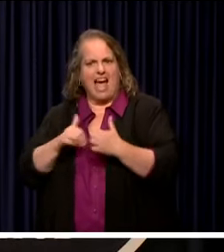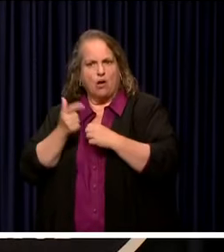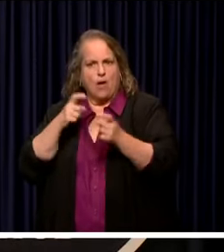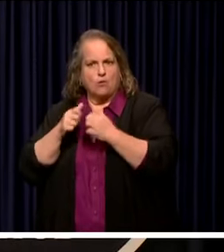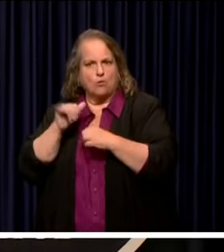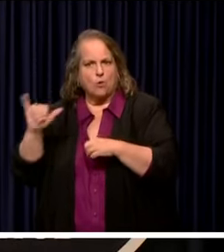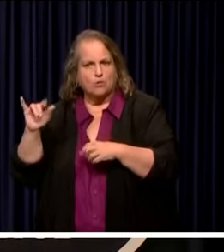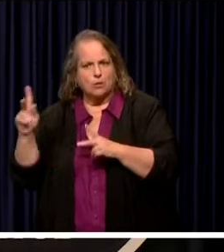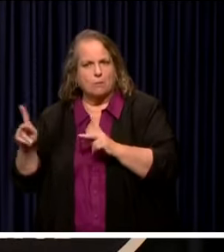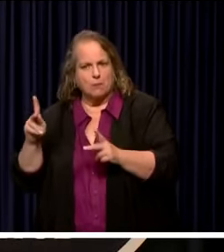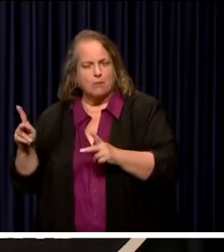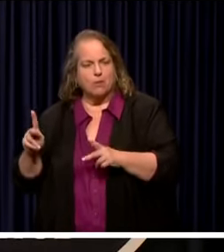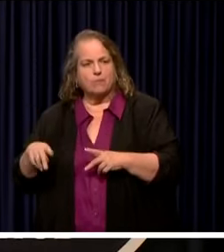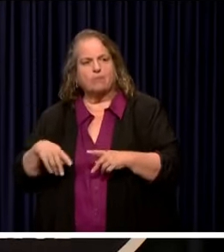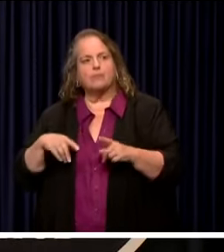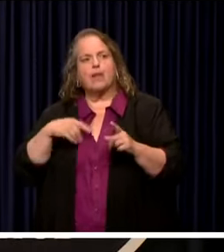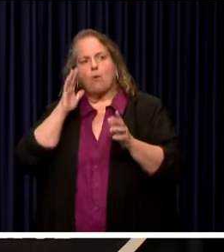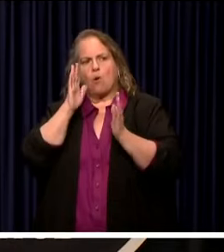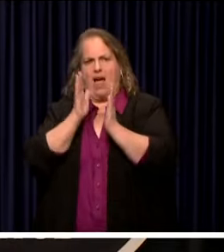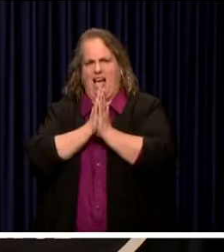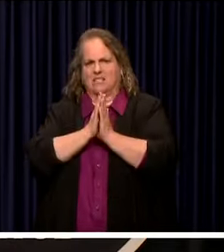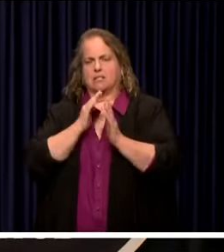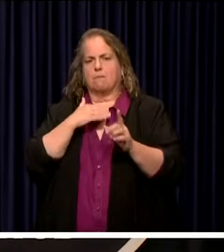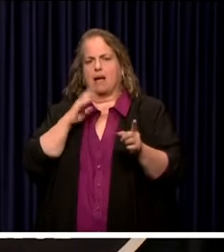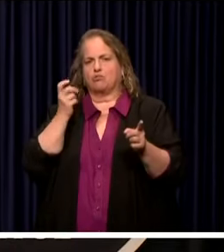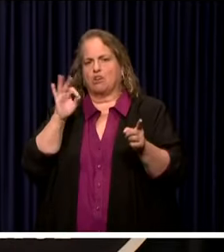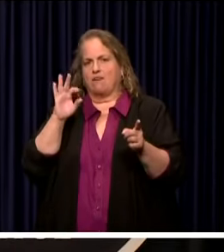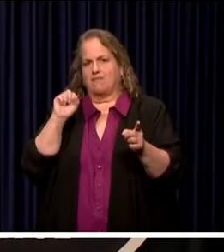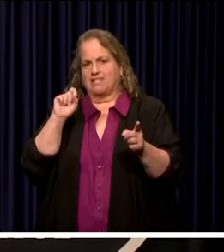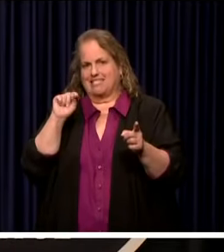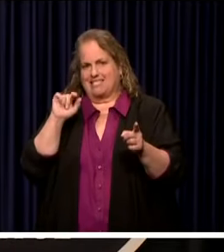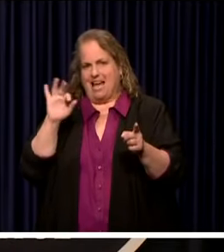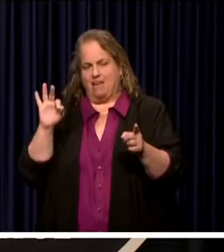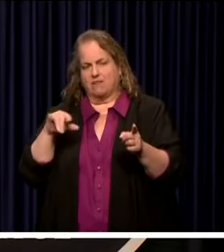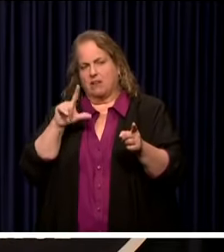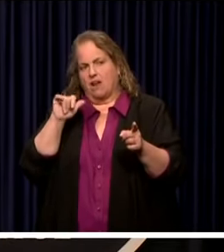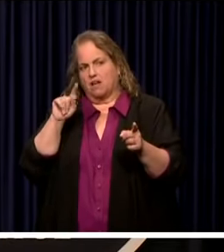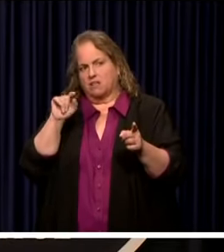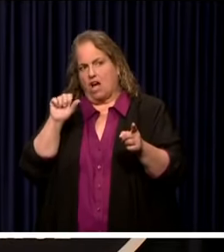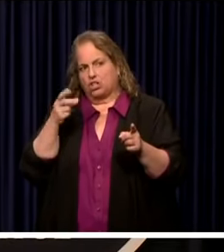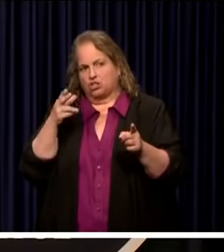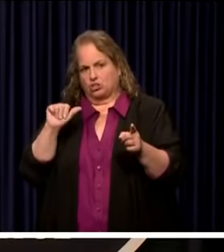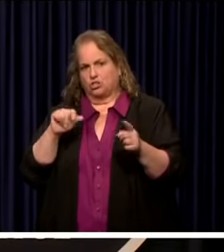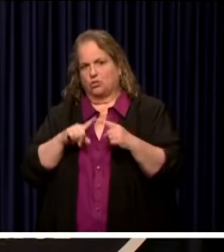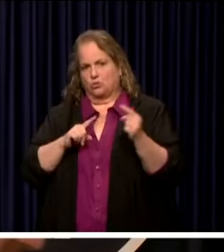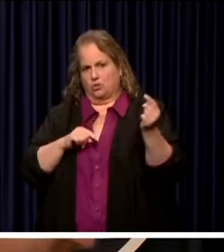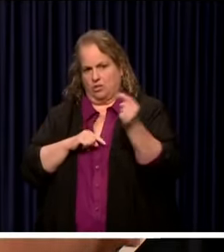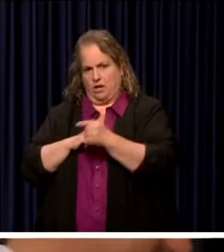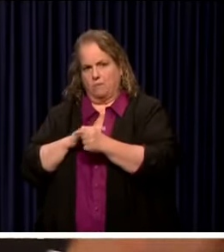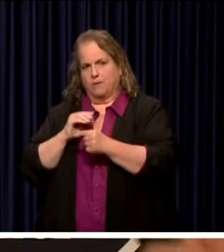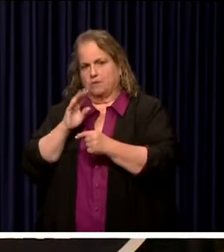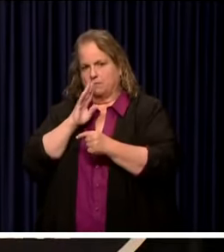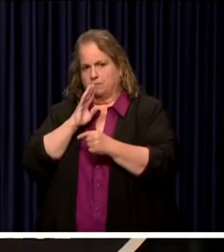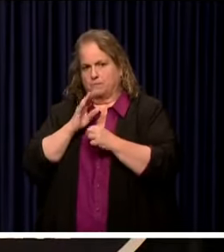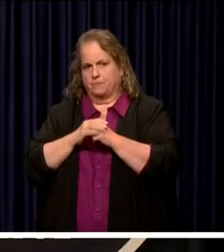WE WANT COULD 95 SOMETHING IN MIND FOR PEOPLE WHO VULNERABLE POPULATIONS. THOSE ARE SPECIAL ACCOMMODATIONS